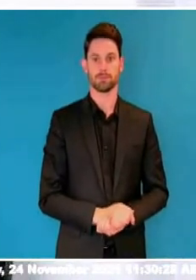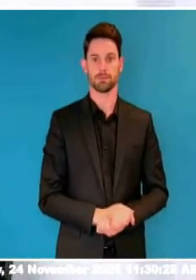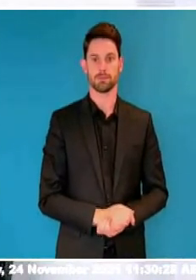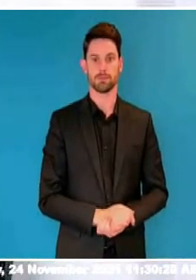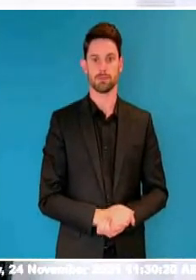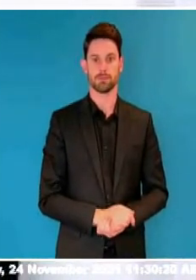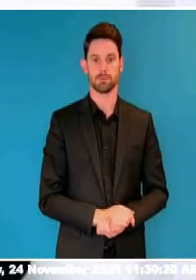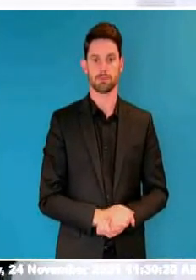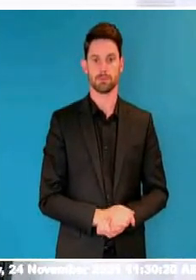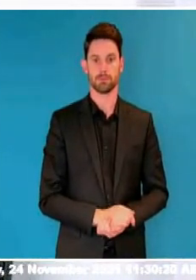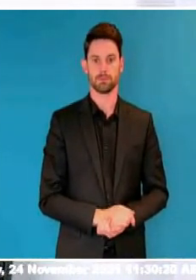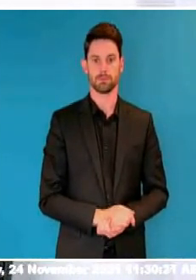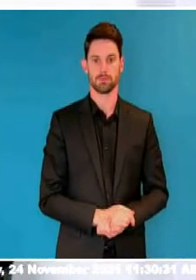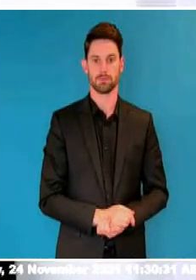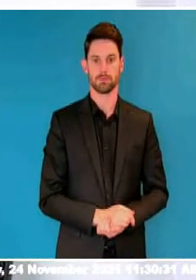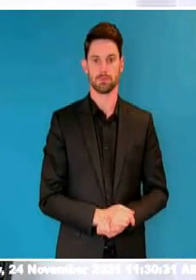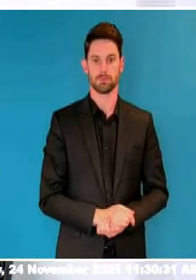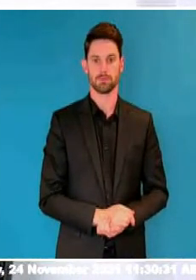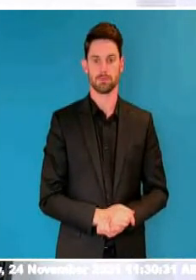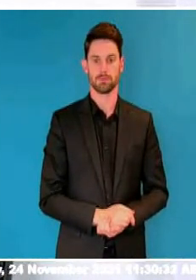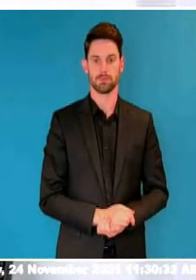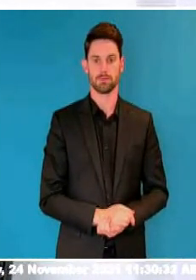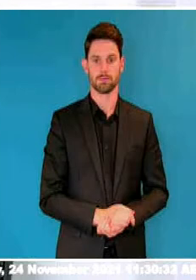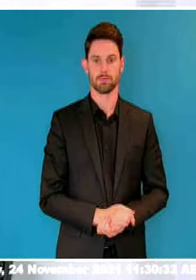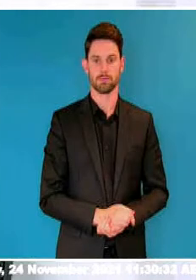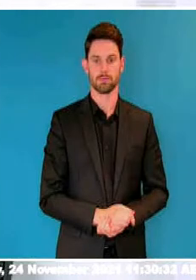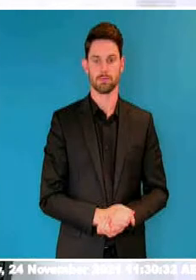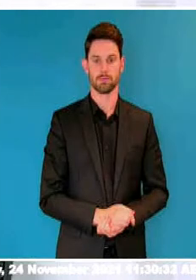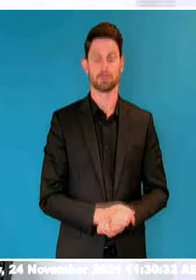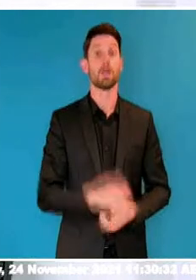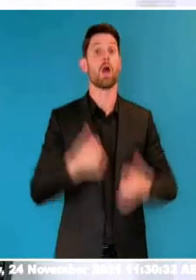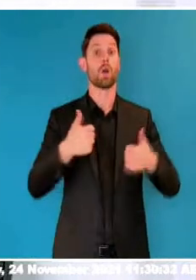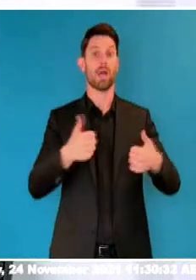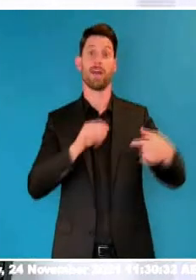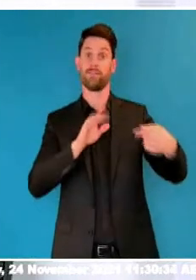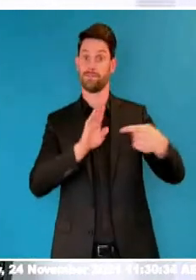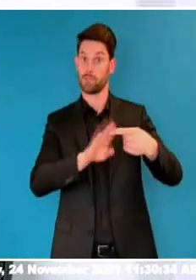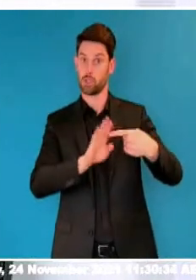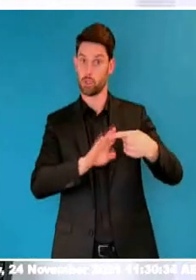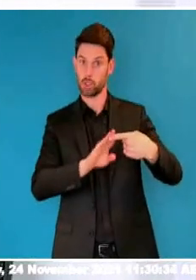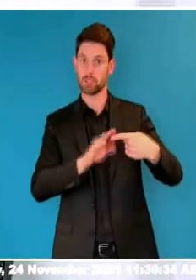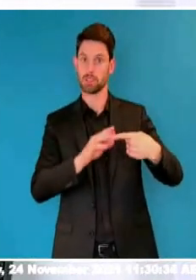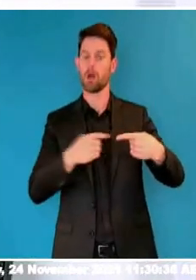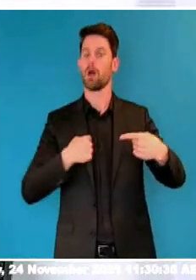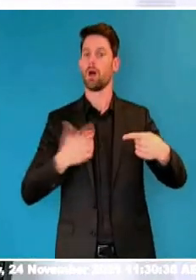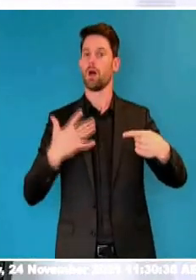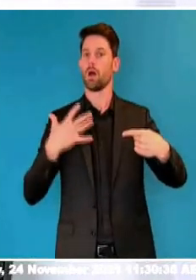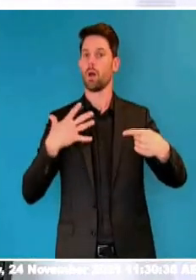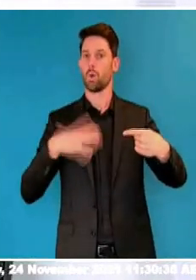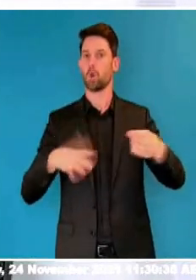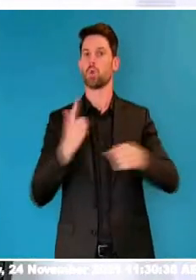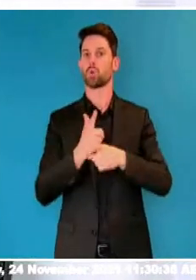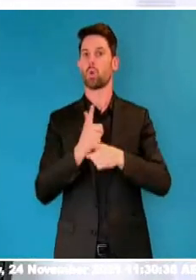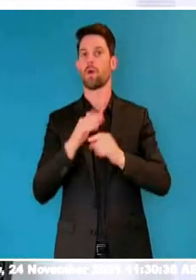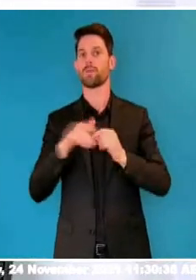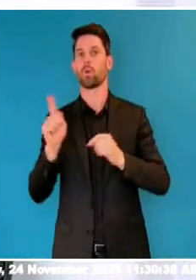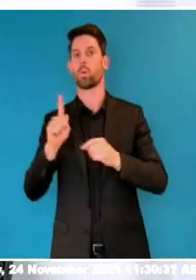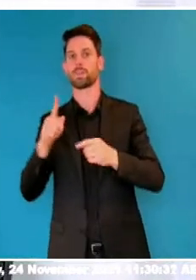Yes, go ahead, Ms Dowsett. Firstly, Chair, I would like to pick up with the attachments to the statement